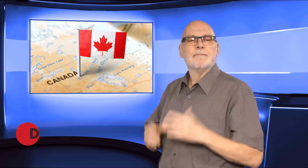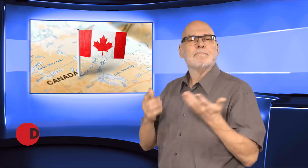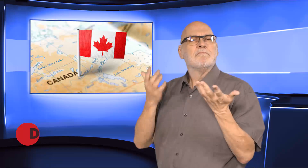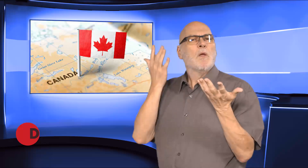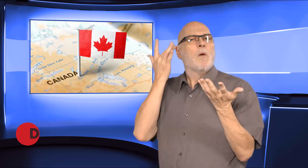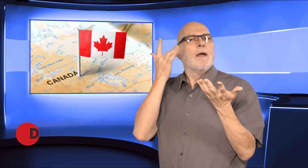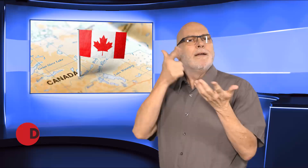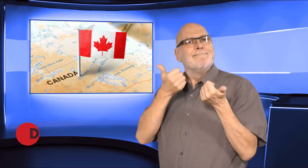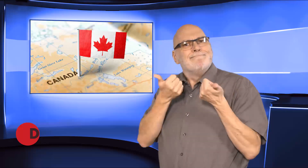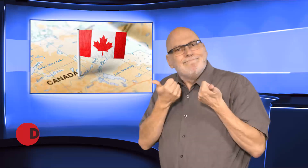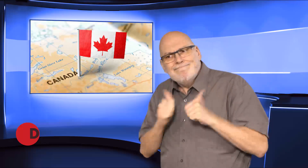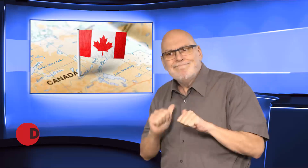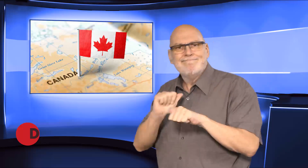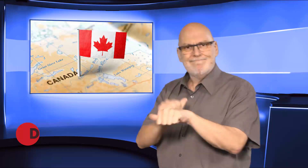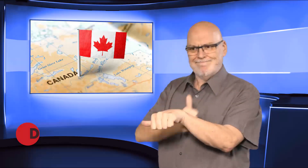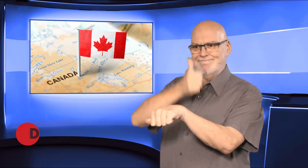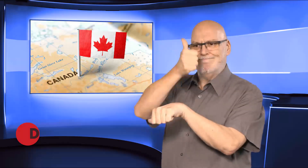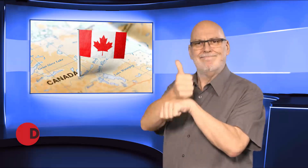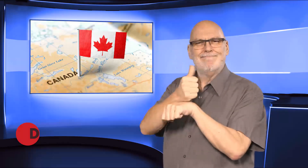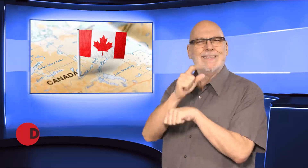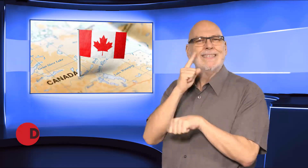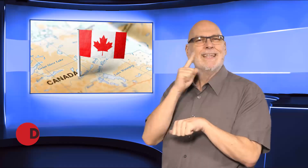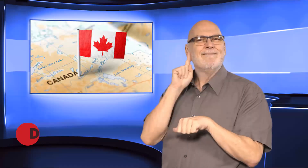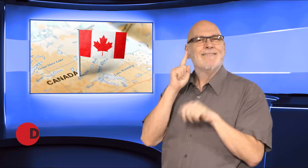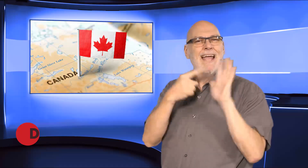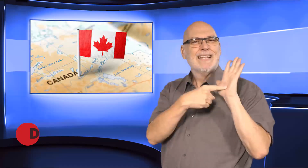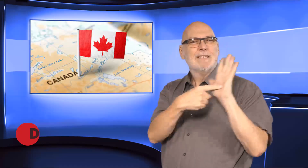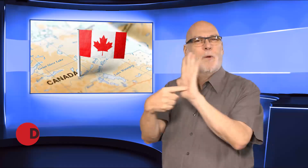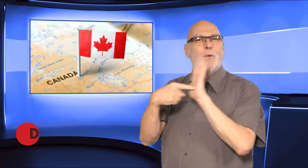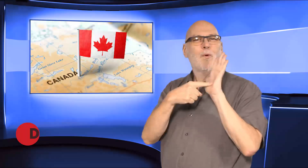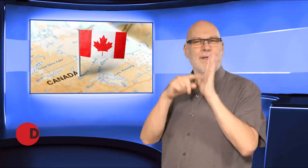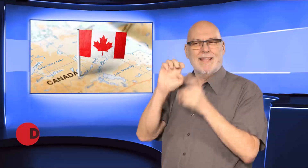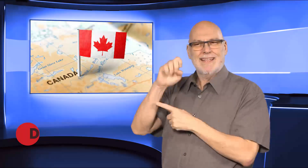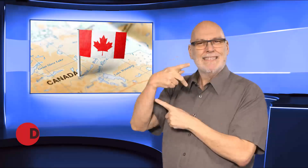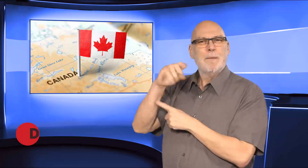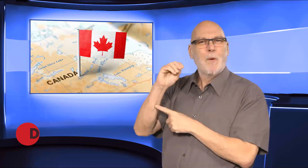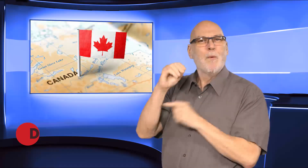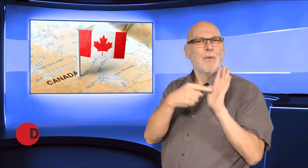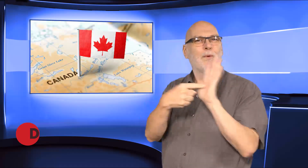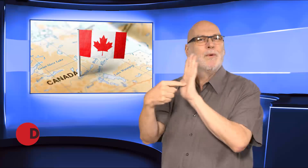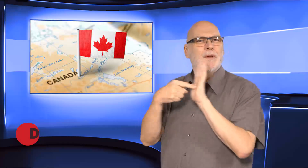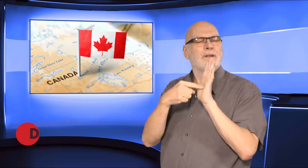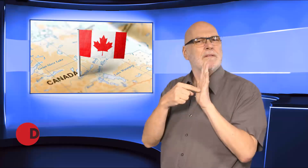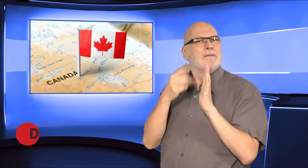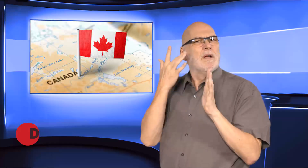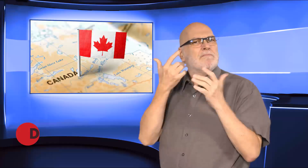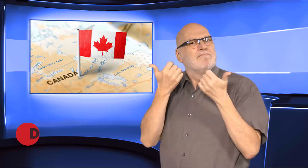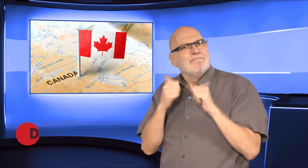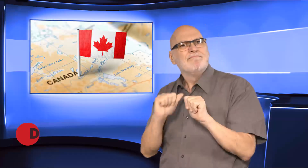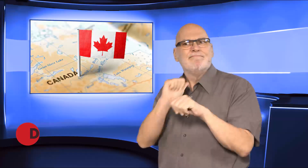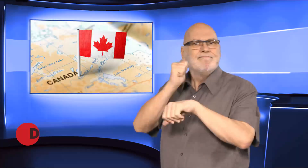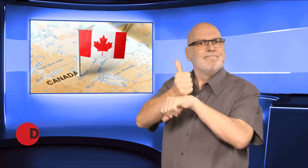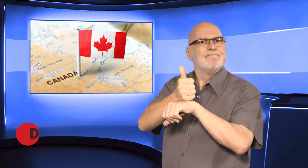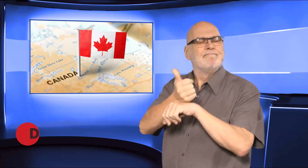[ANSELMO]: Why are you trying to launch Deaf Expo?